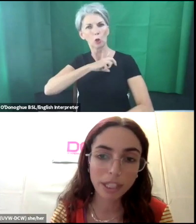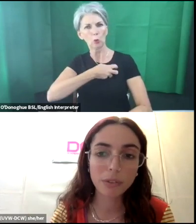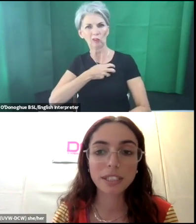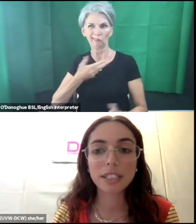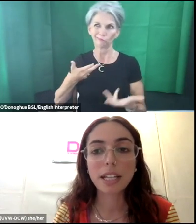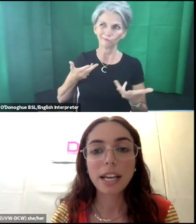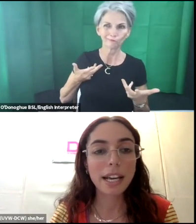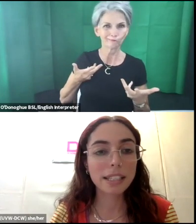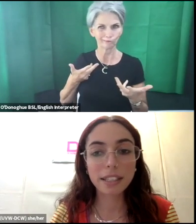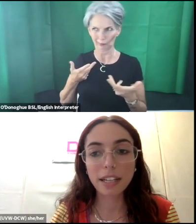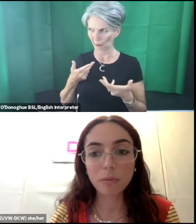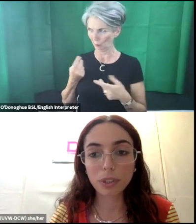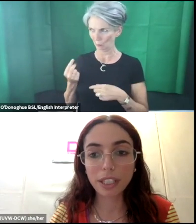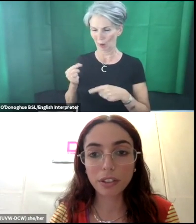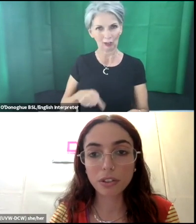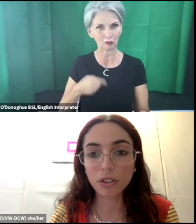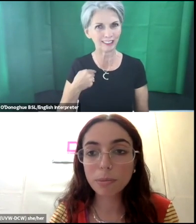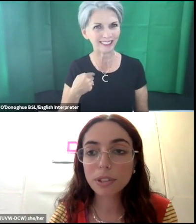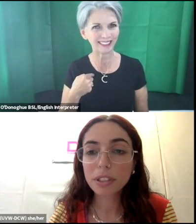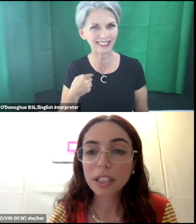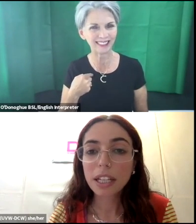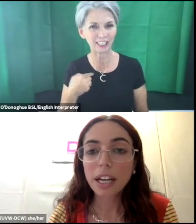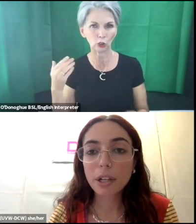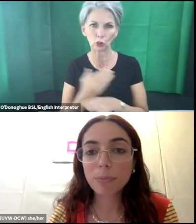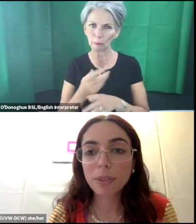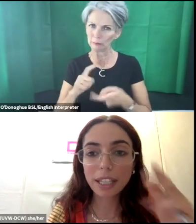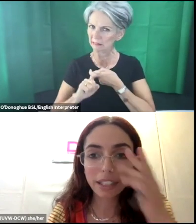migrants and that have precarious jobs.